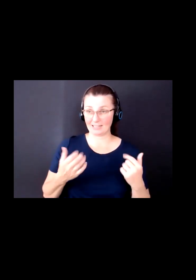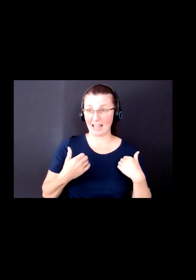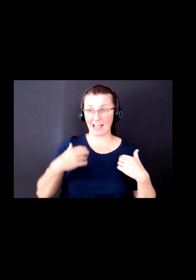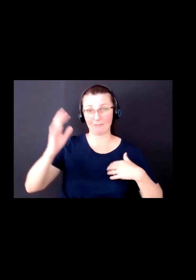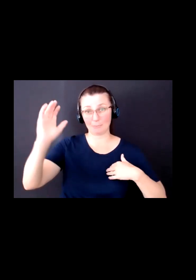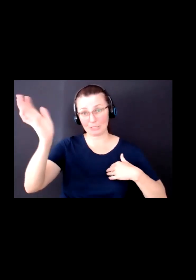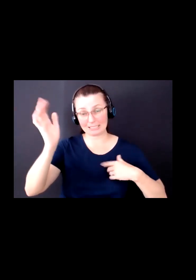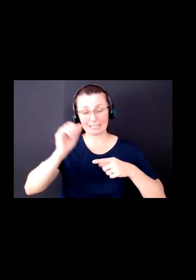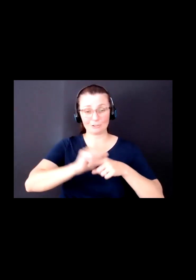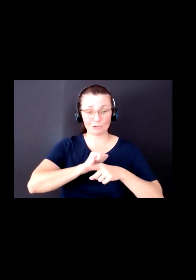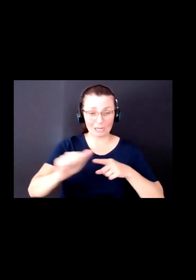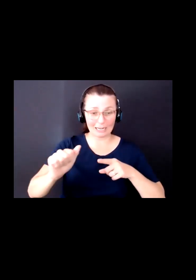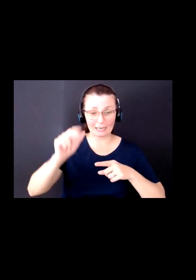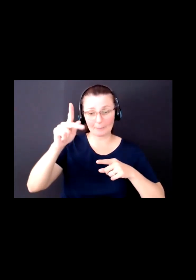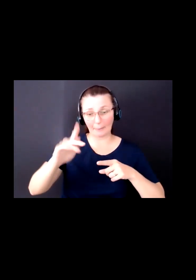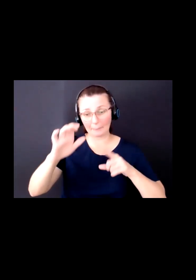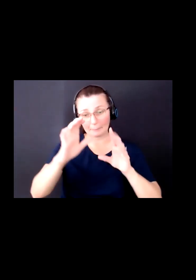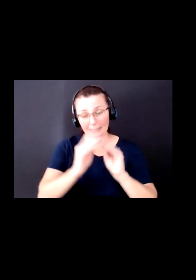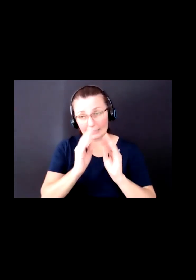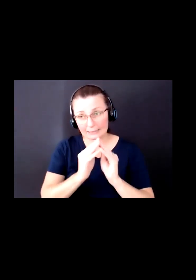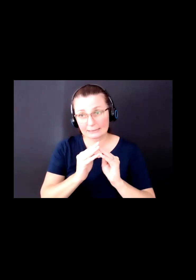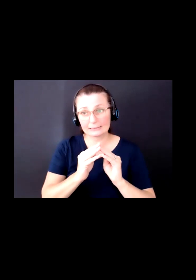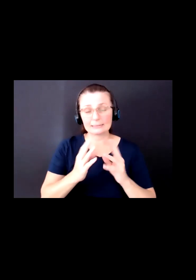presentations, trainings, public meetings, activities. And what